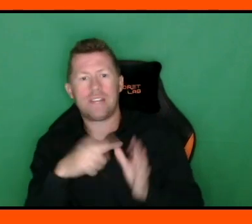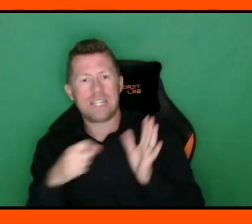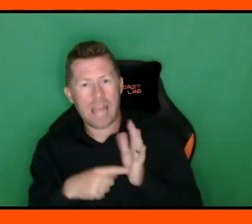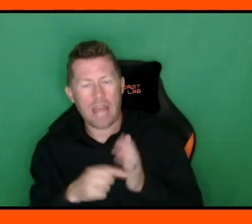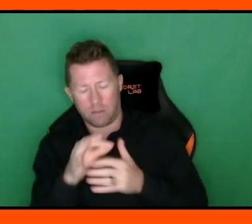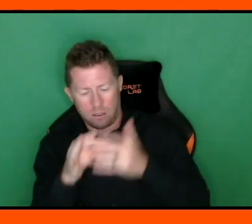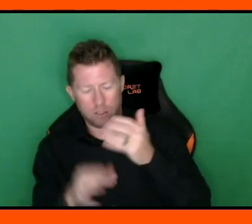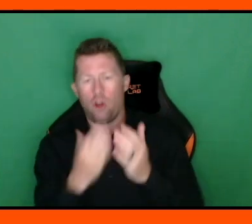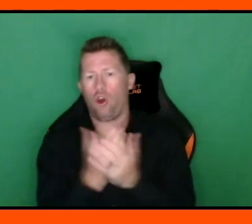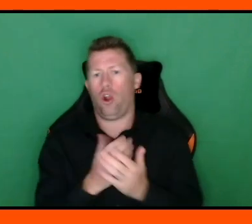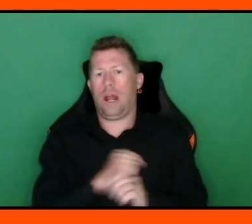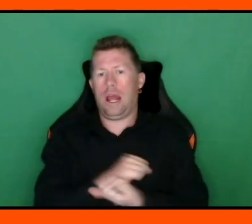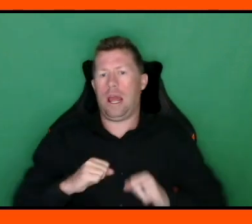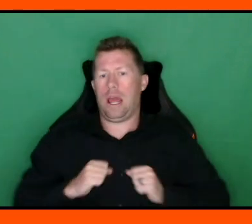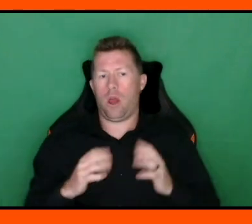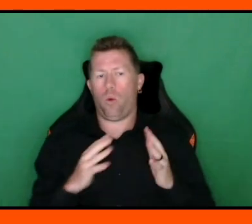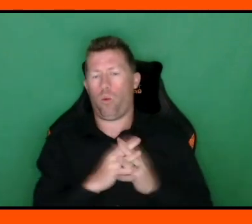on the ABS website under the Topic Review page.